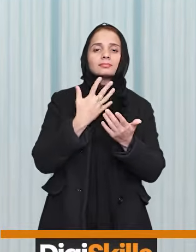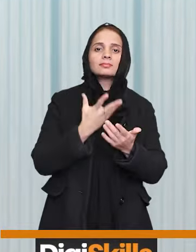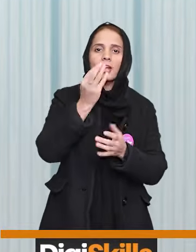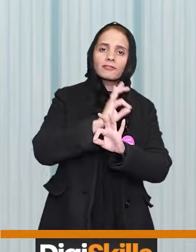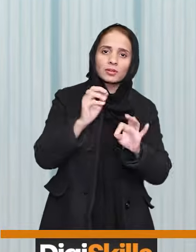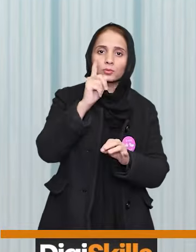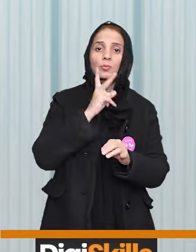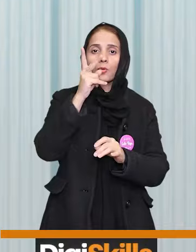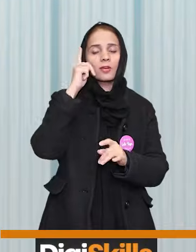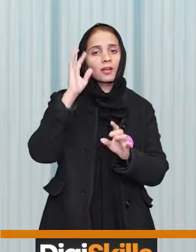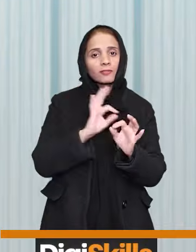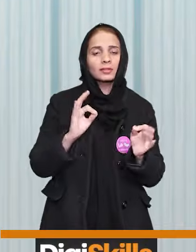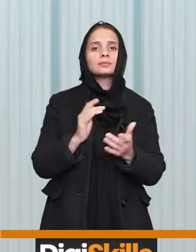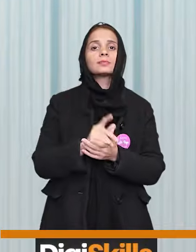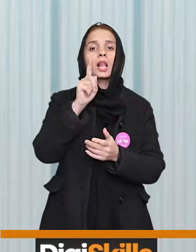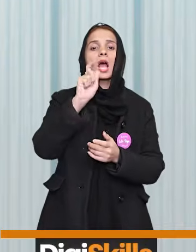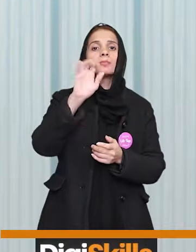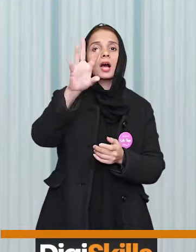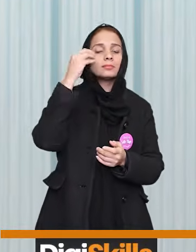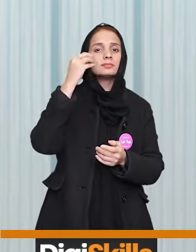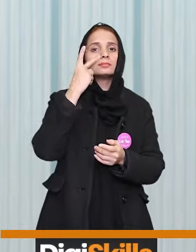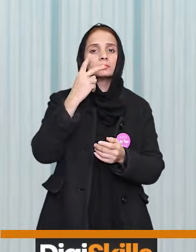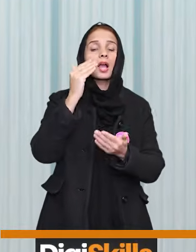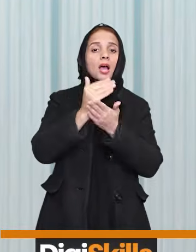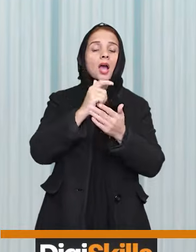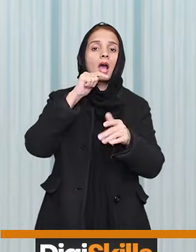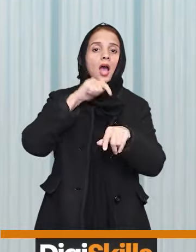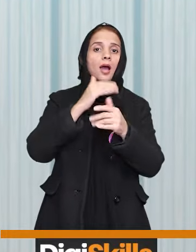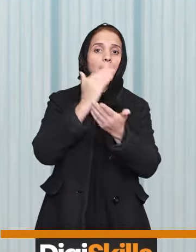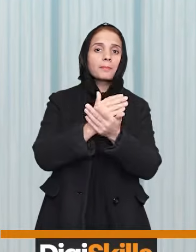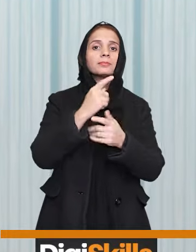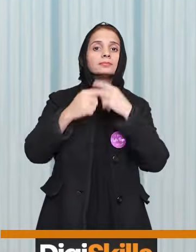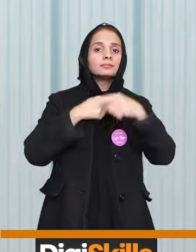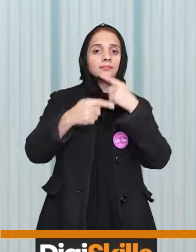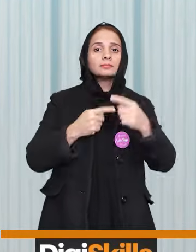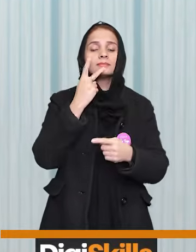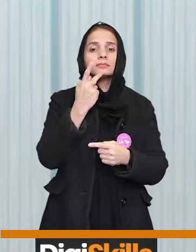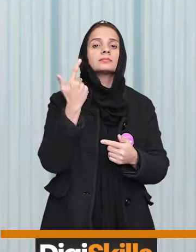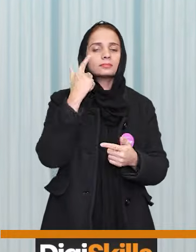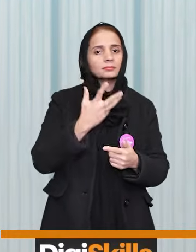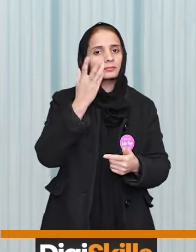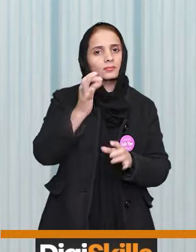You also came to know that how much time i.e. hours typically a project take to finish.